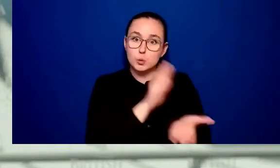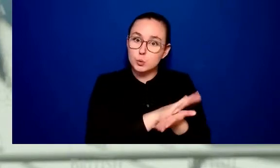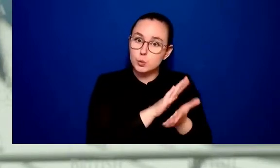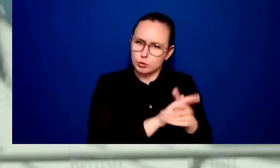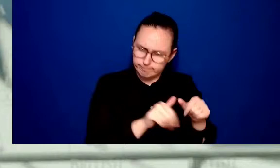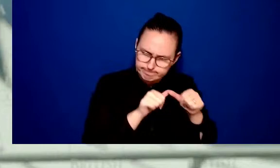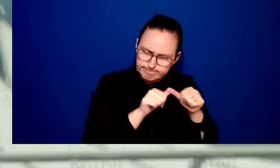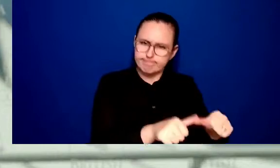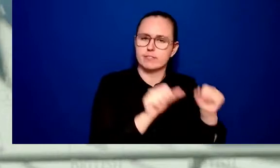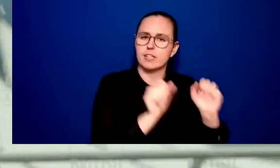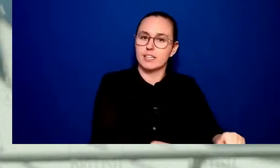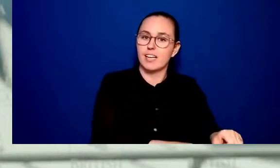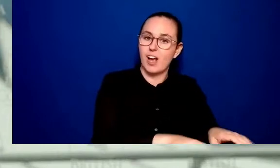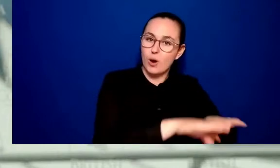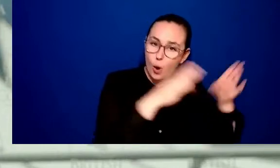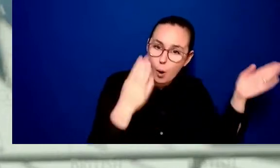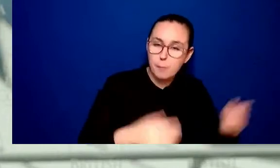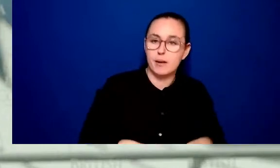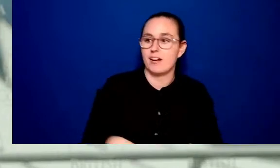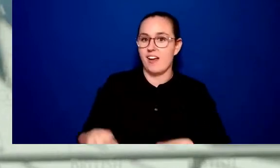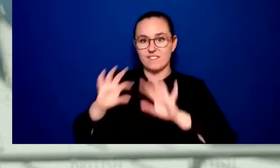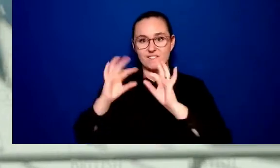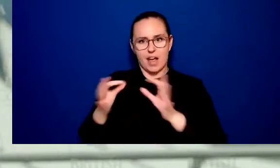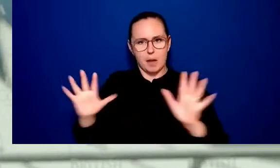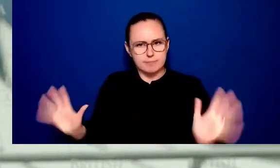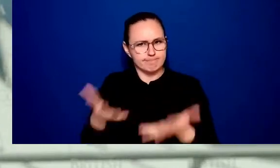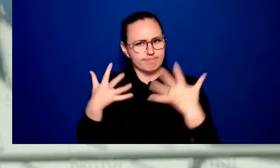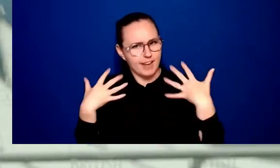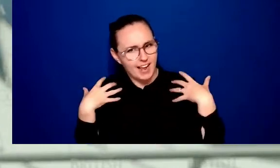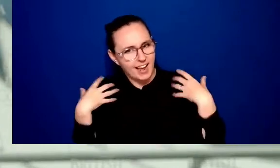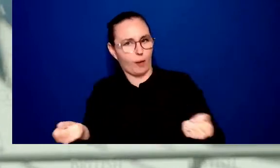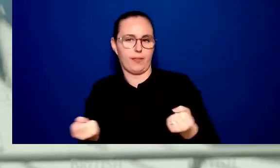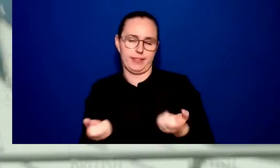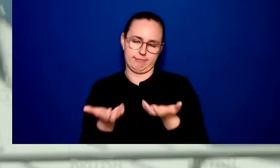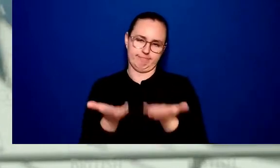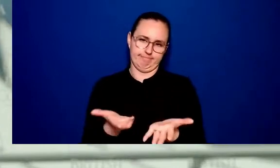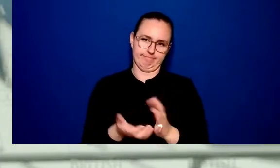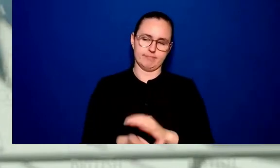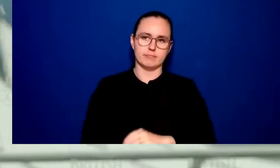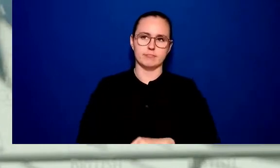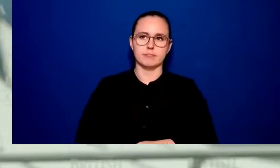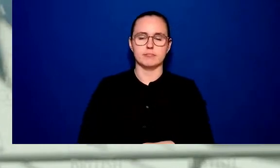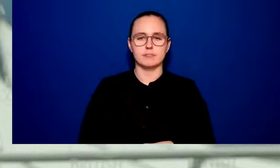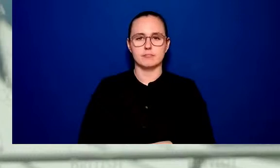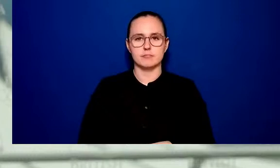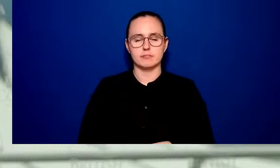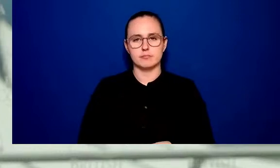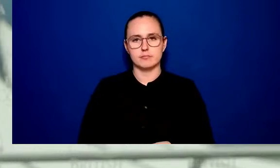people healthy and our family and our community. Our next